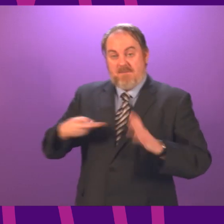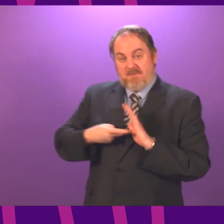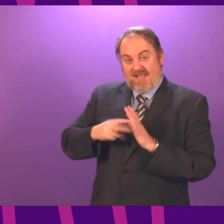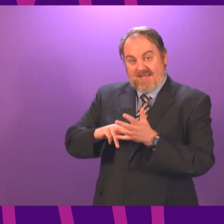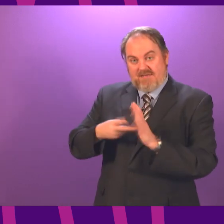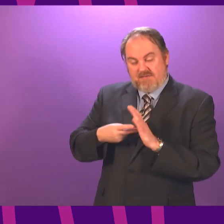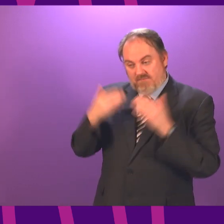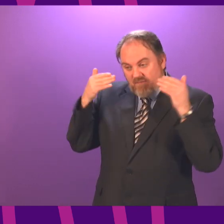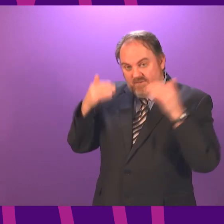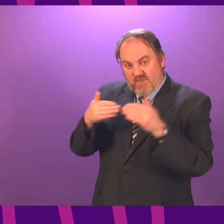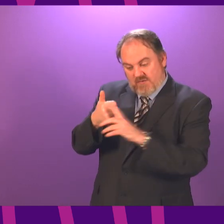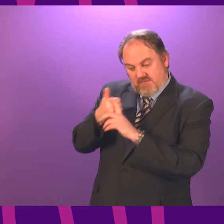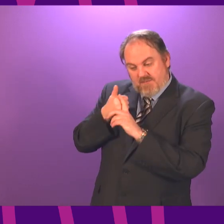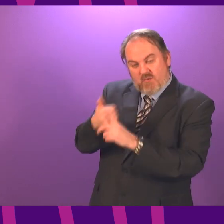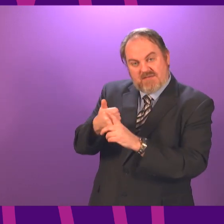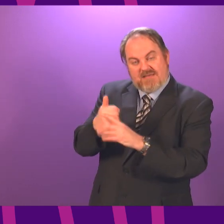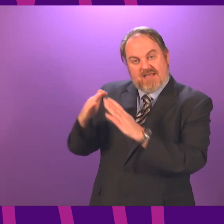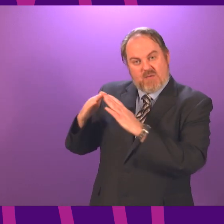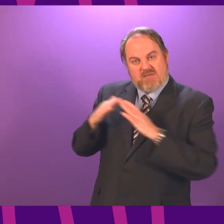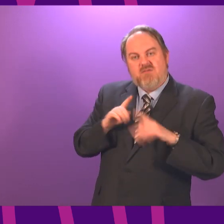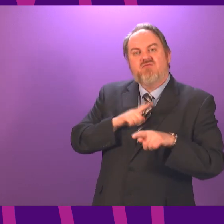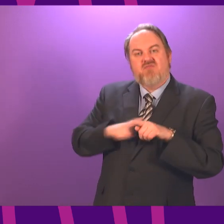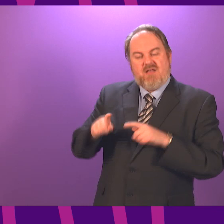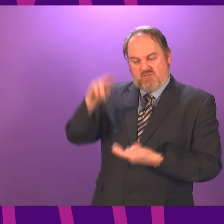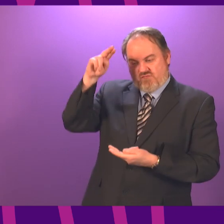the housing first approach to tackle homelessness and rough sleeping. That work has continued